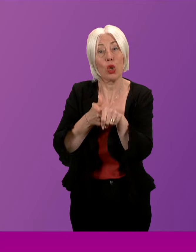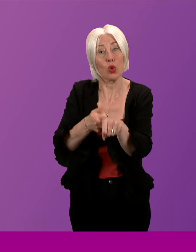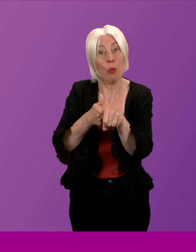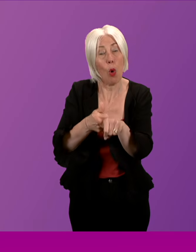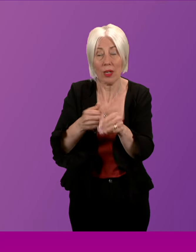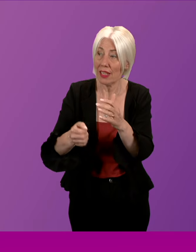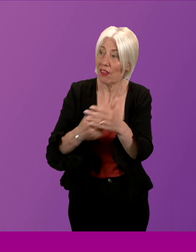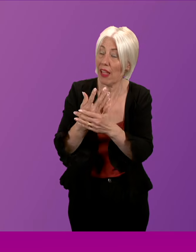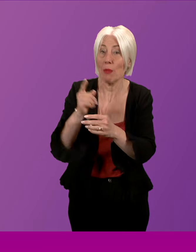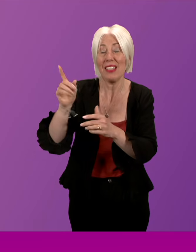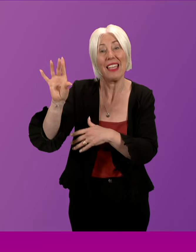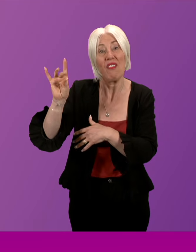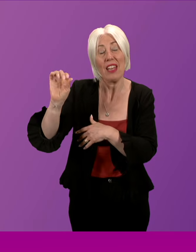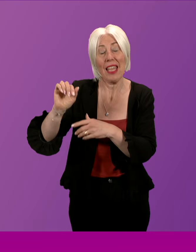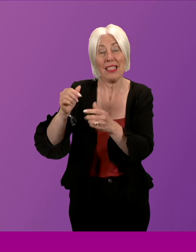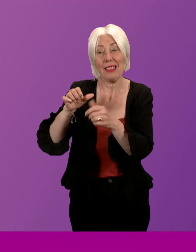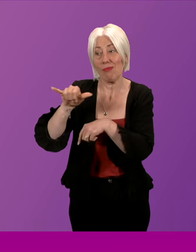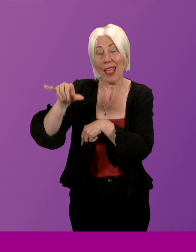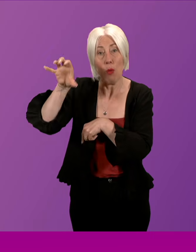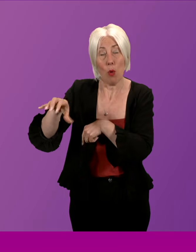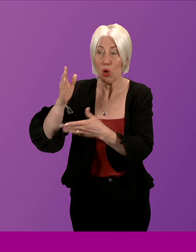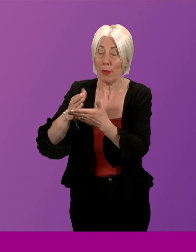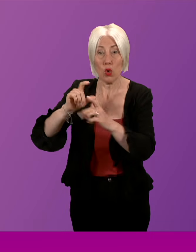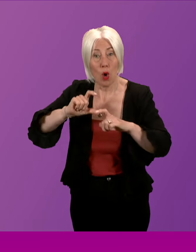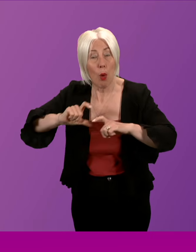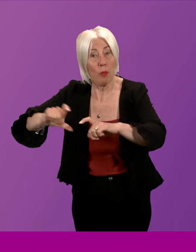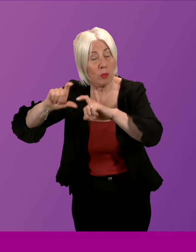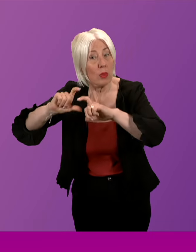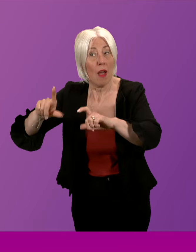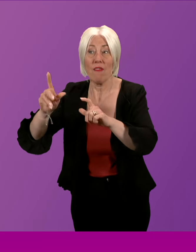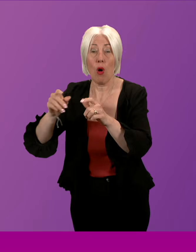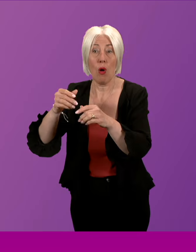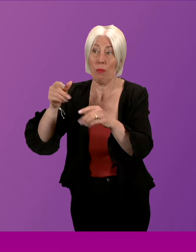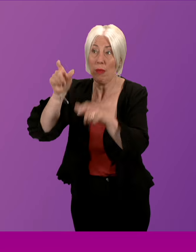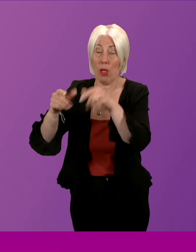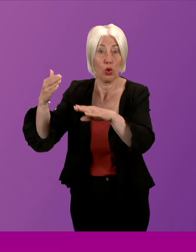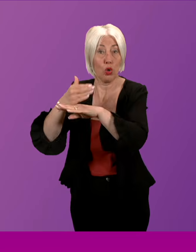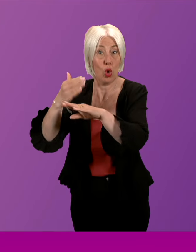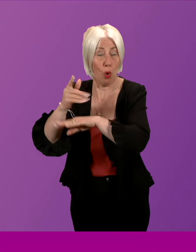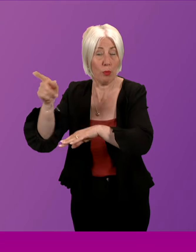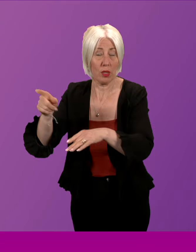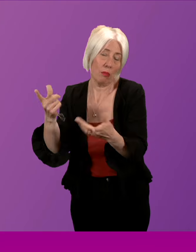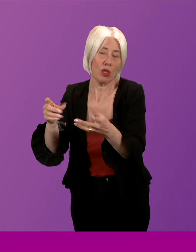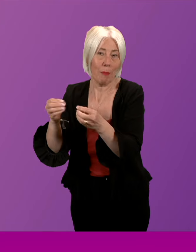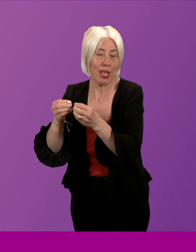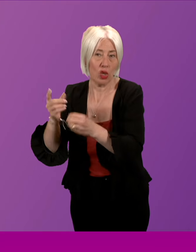around Inverness airport to ensure the sustainability of employment, to which Emma Roddick referred. The Cabinet Secretary for Economy, Tourism and Transport